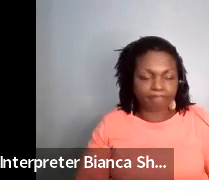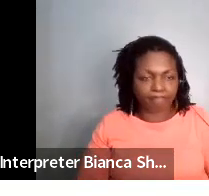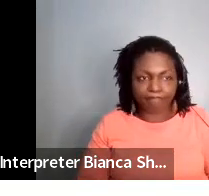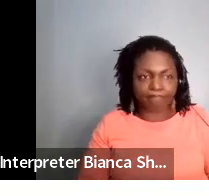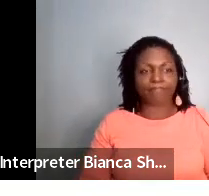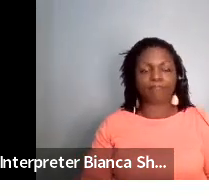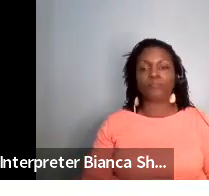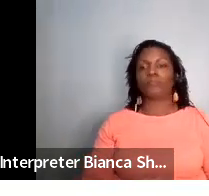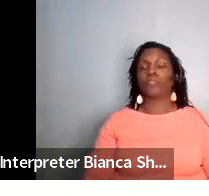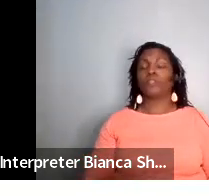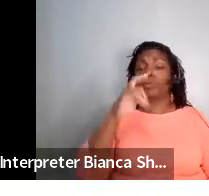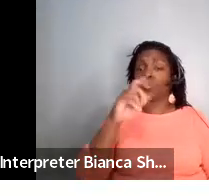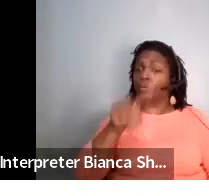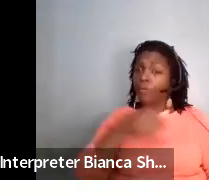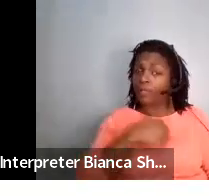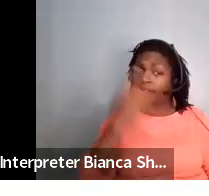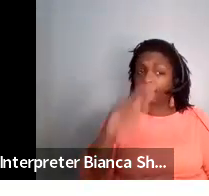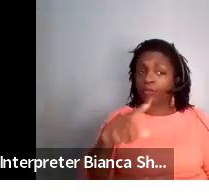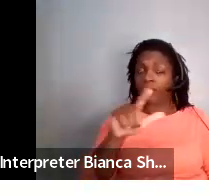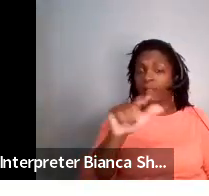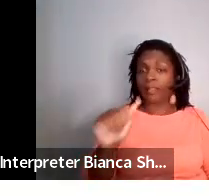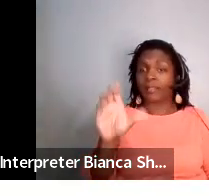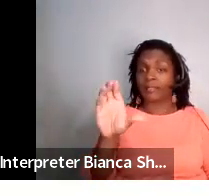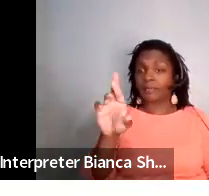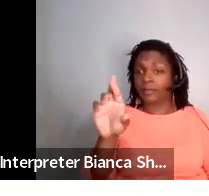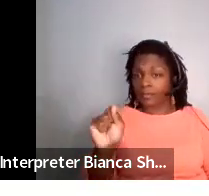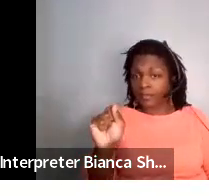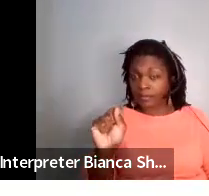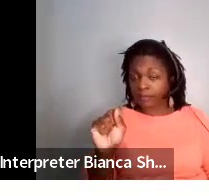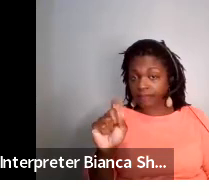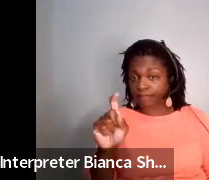Response services, So that would be any meditate members who are 21 years of age or older.